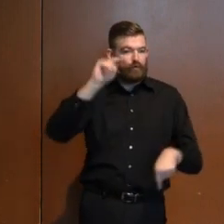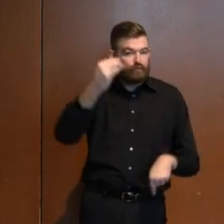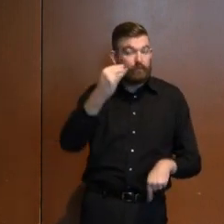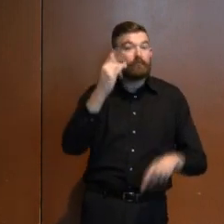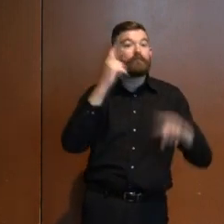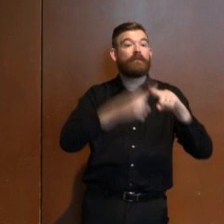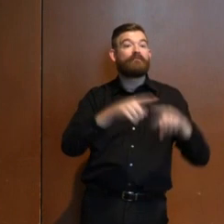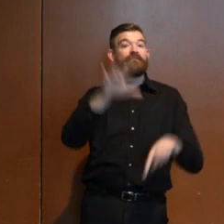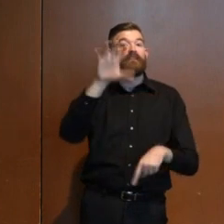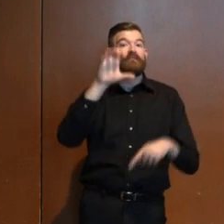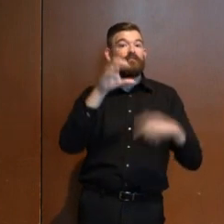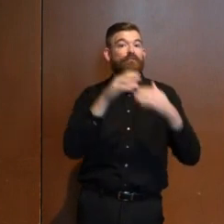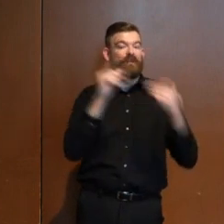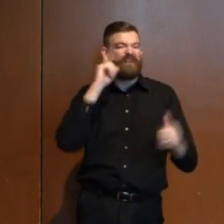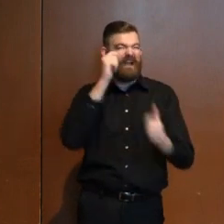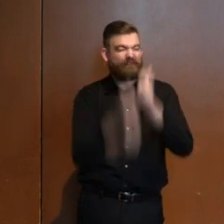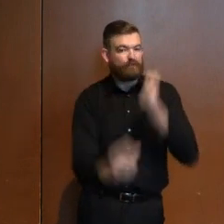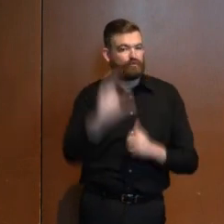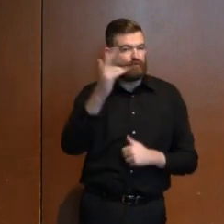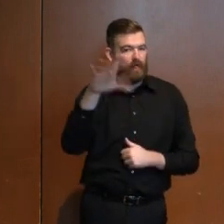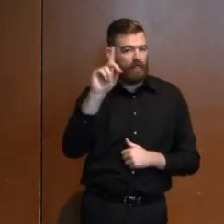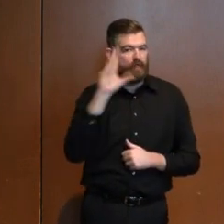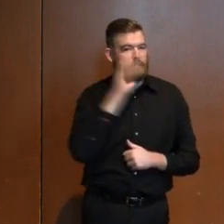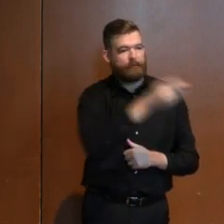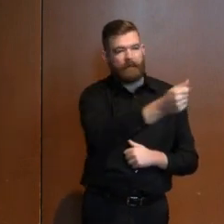UP TO $12 IN CASH PAYMENTS TO